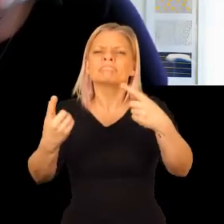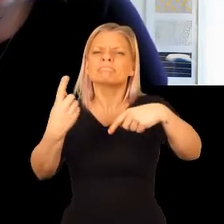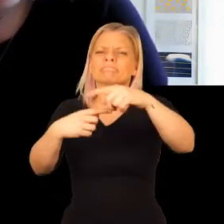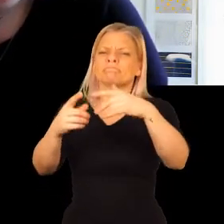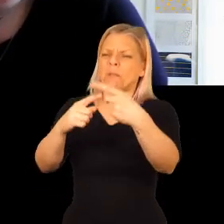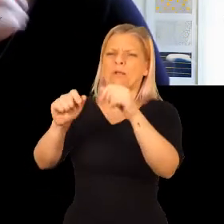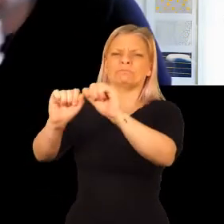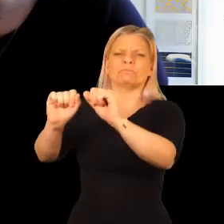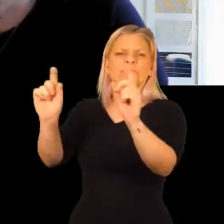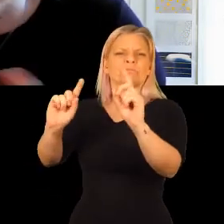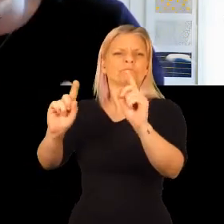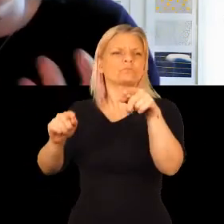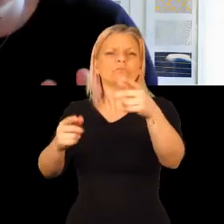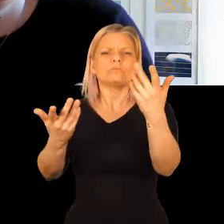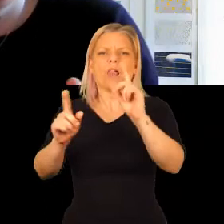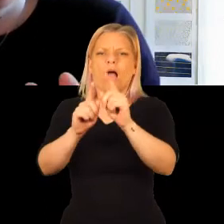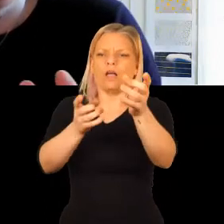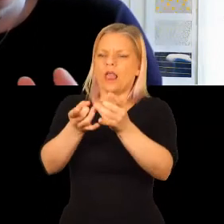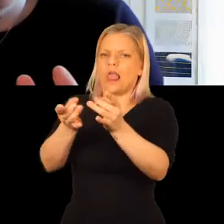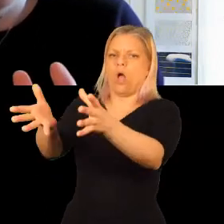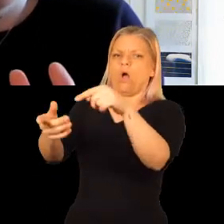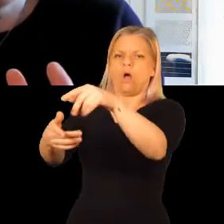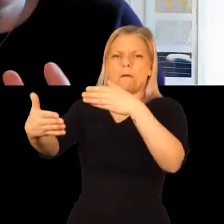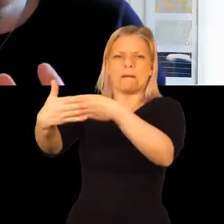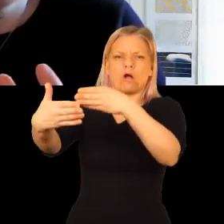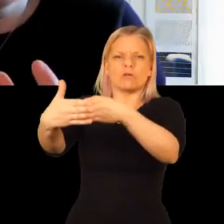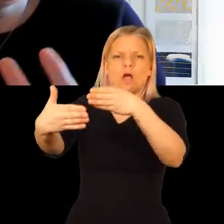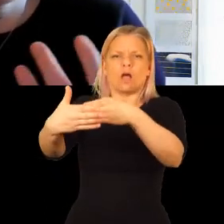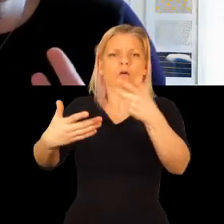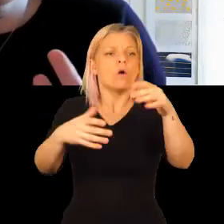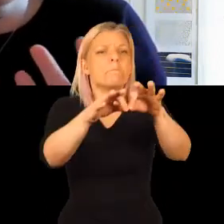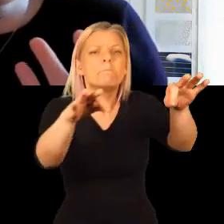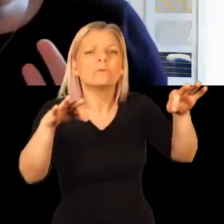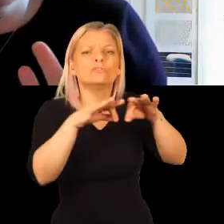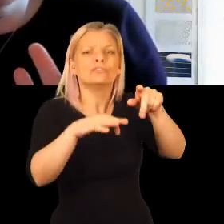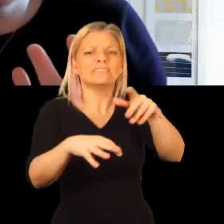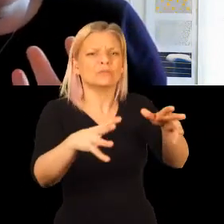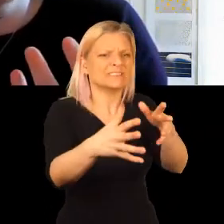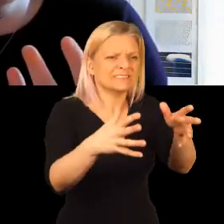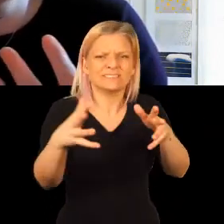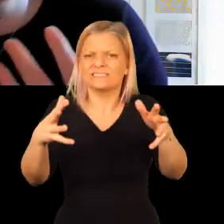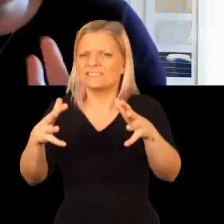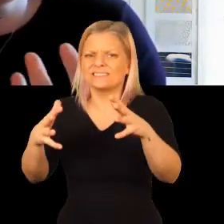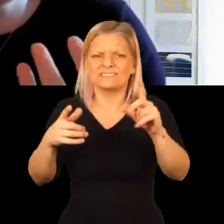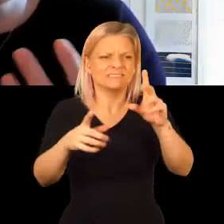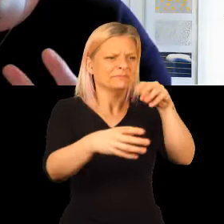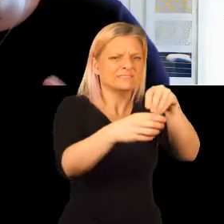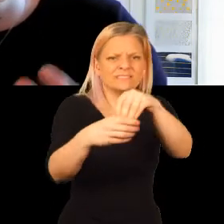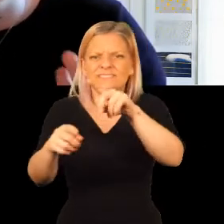there's something about that that sort of you can let some of some somehow you feel you can just let